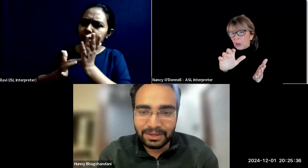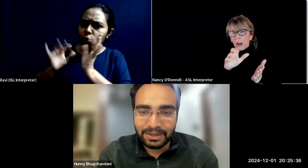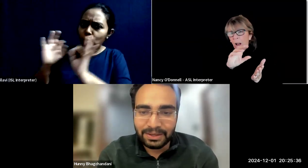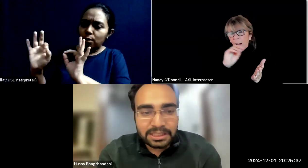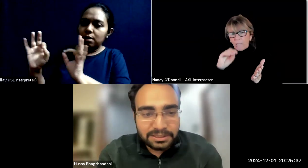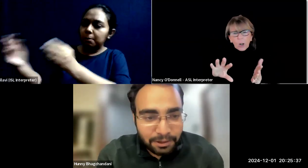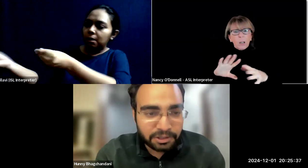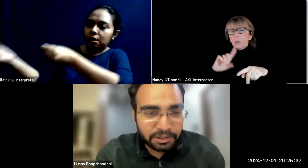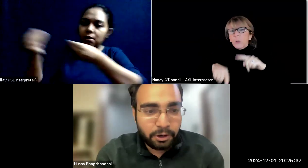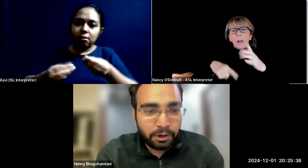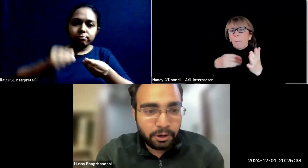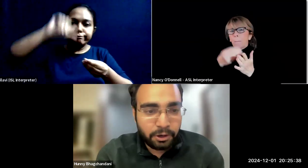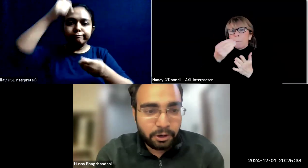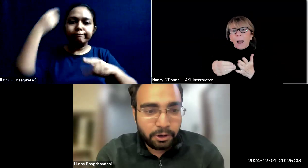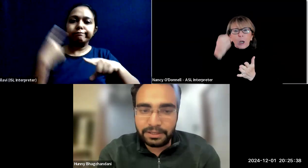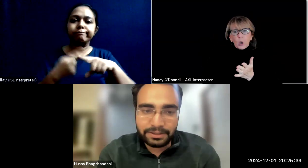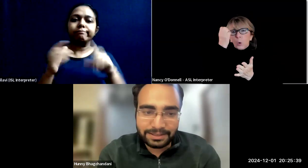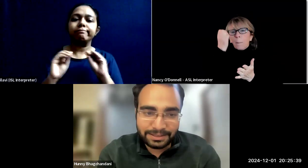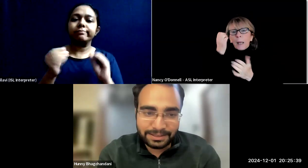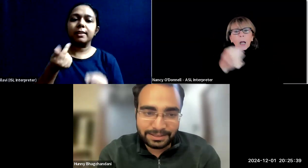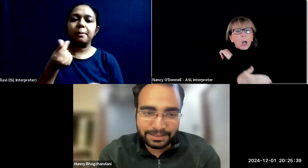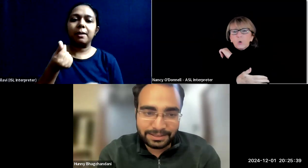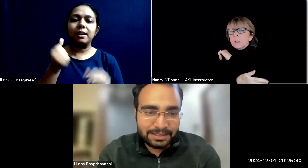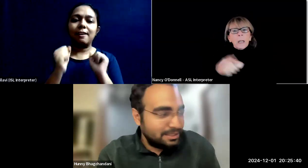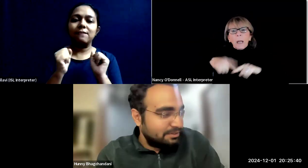So this is what Torchit is solving.